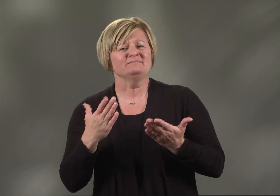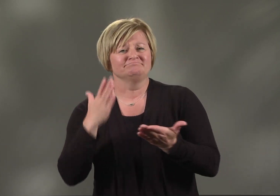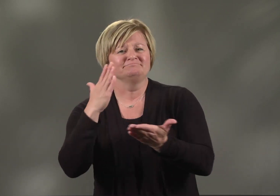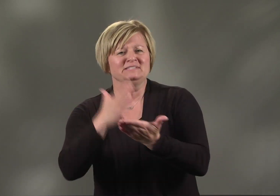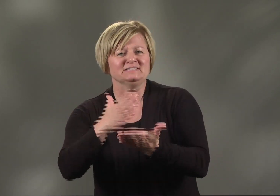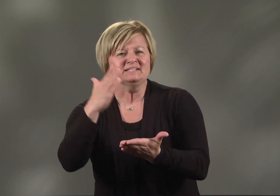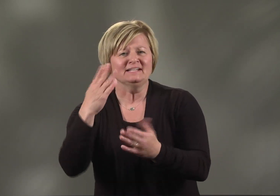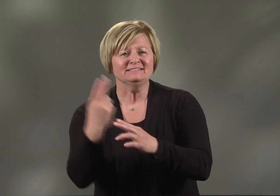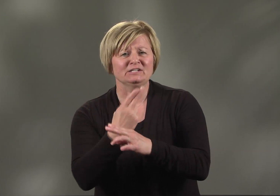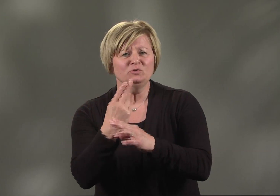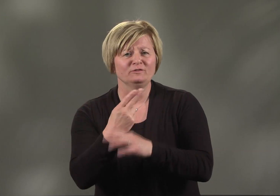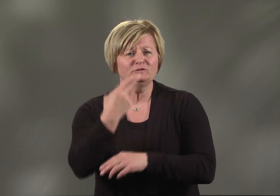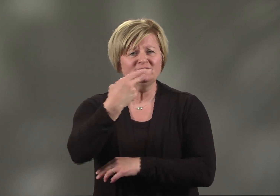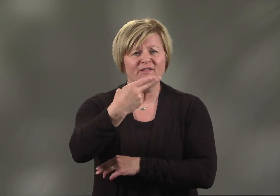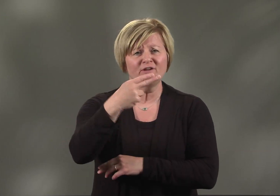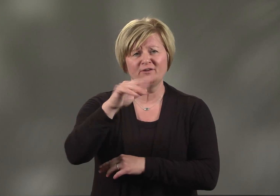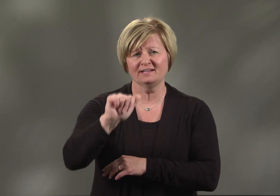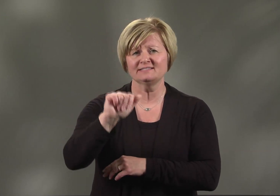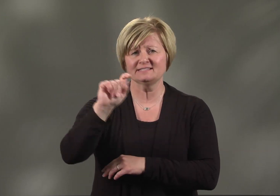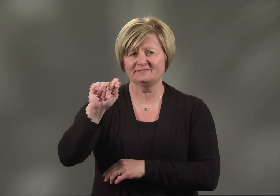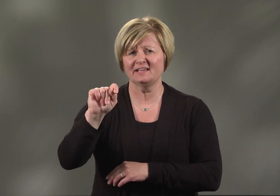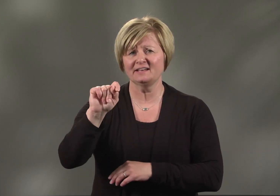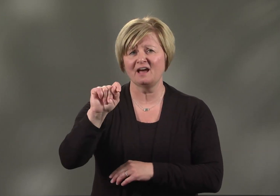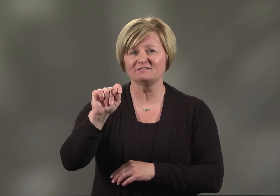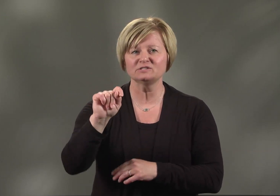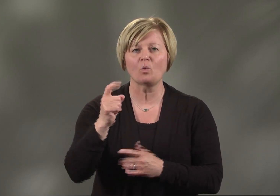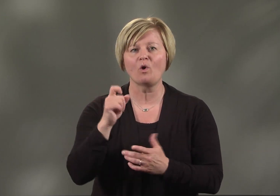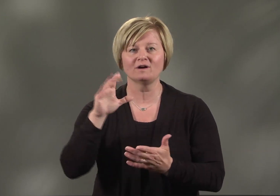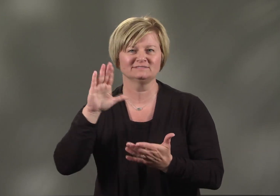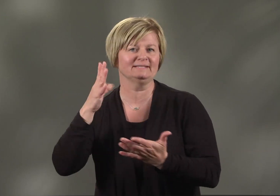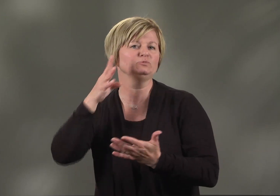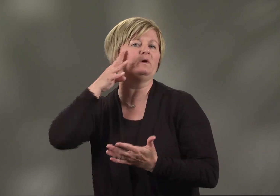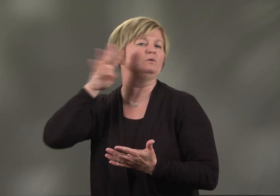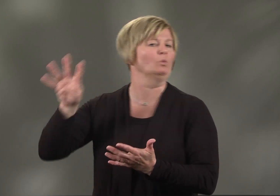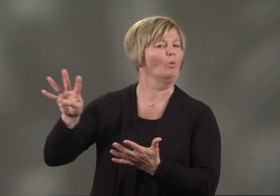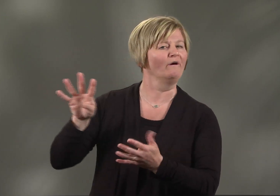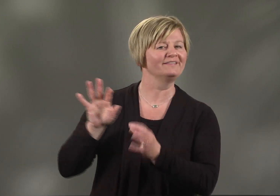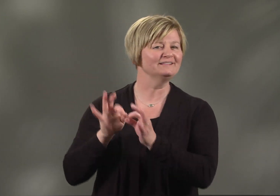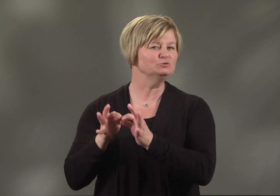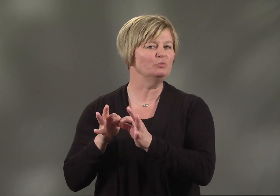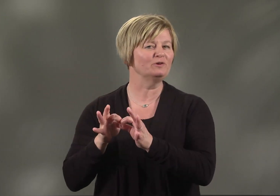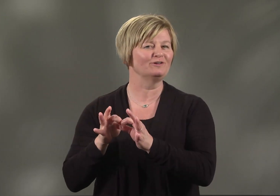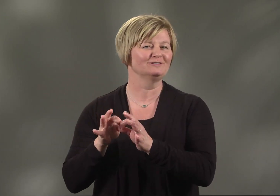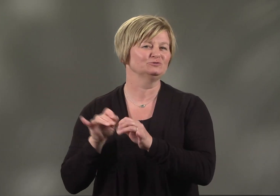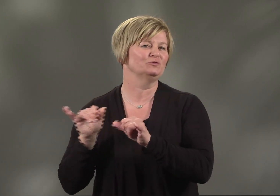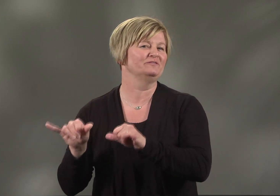They might also discontinue the use of their hearing assistive technology or seem to ignore the interpreter